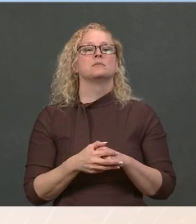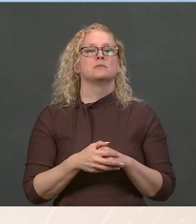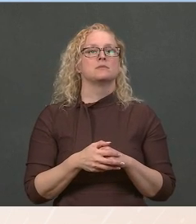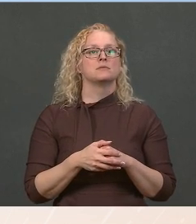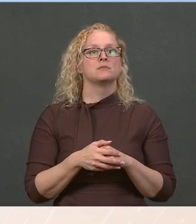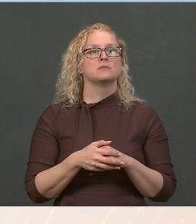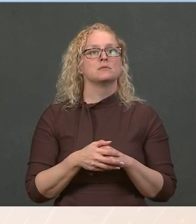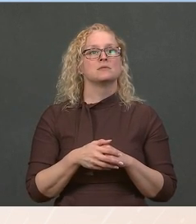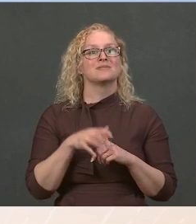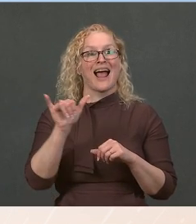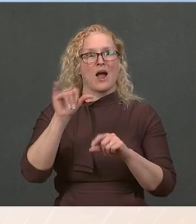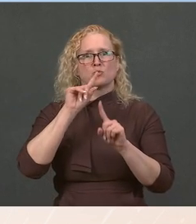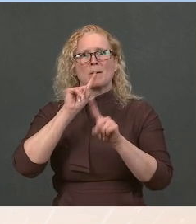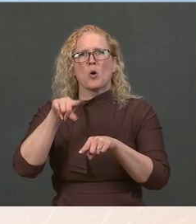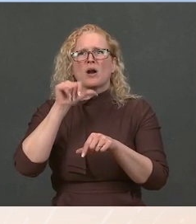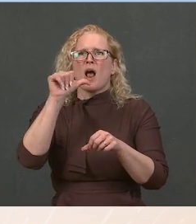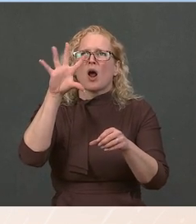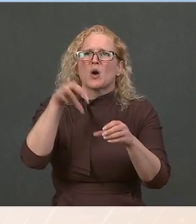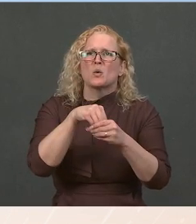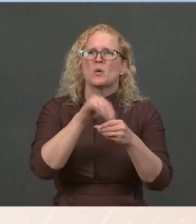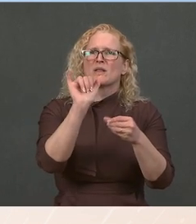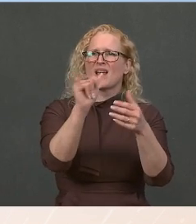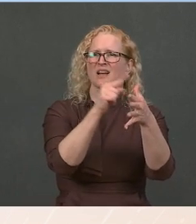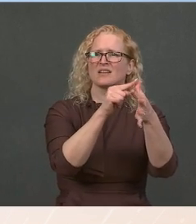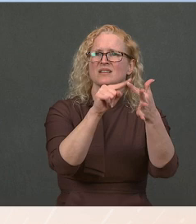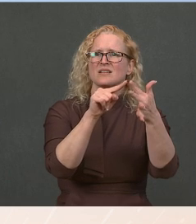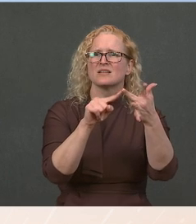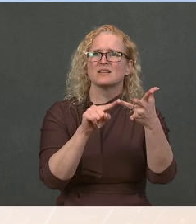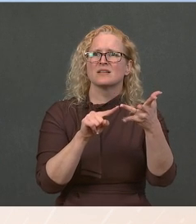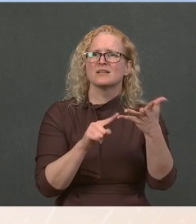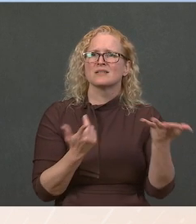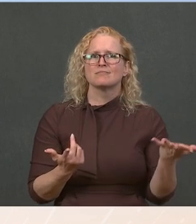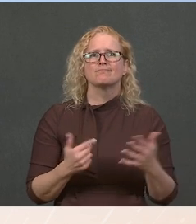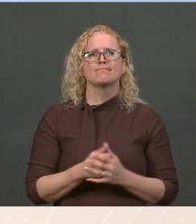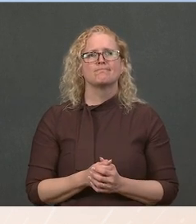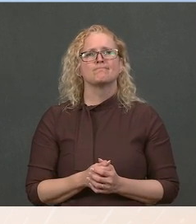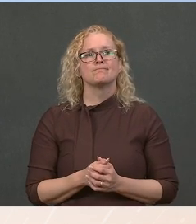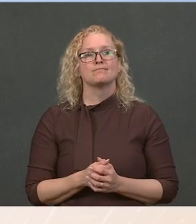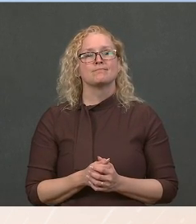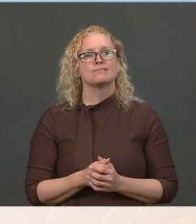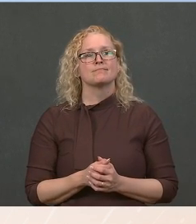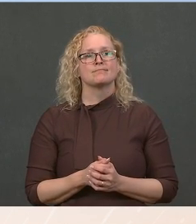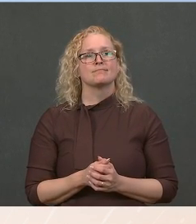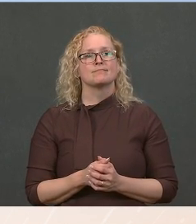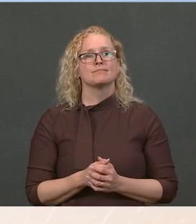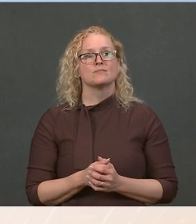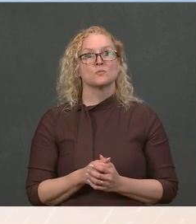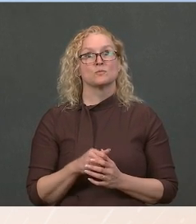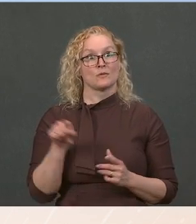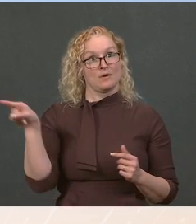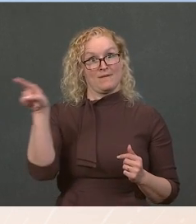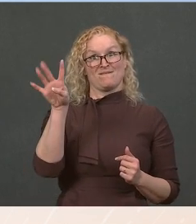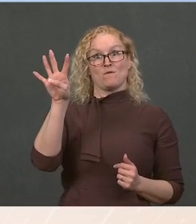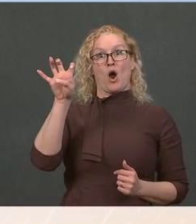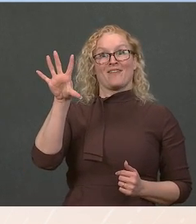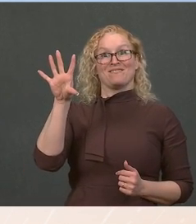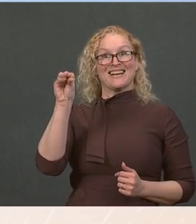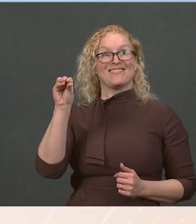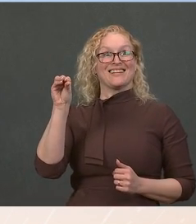that most 450 economists, including 4 Nobel Prize winners, recently highlighted in an open letter.